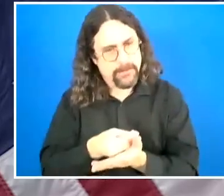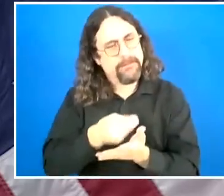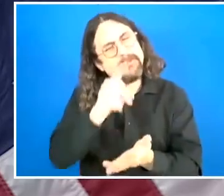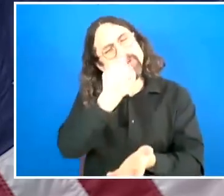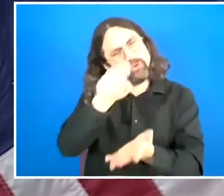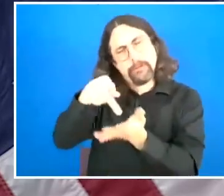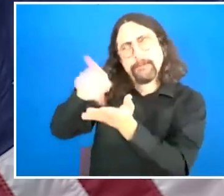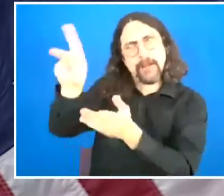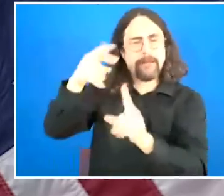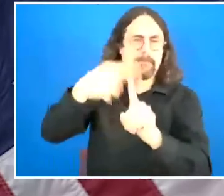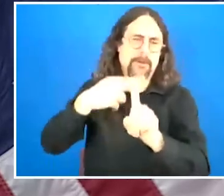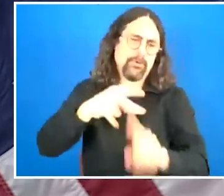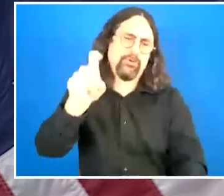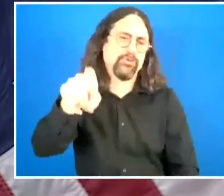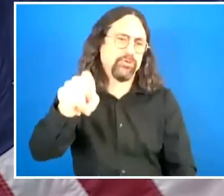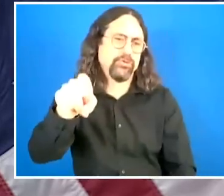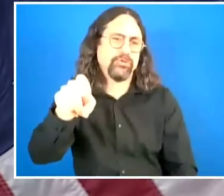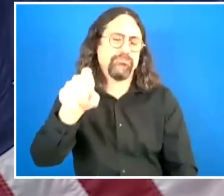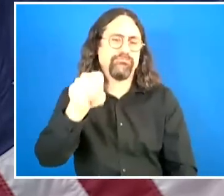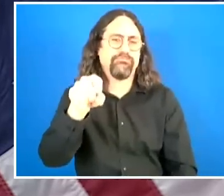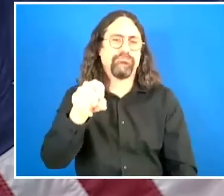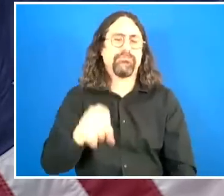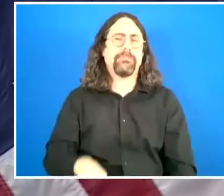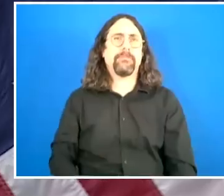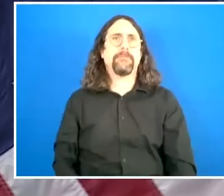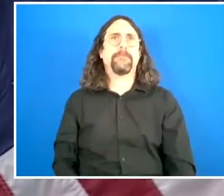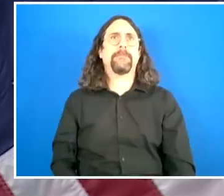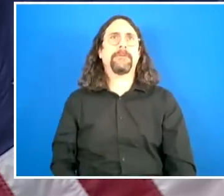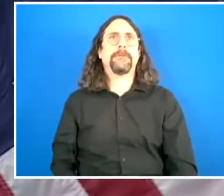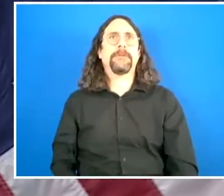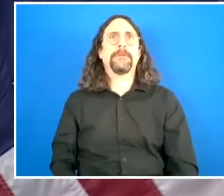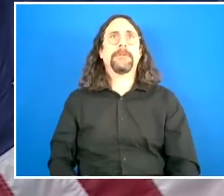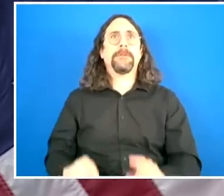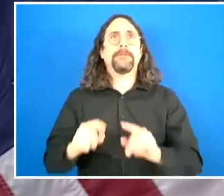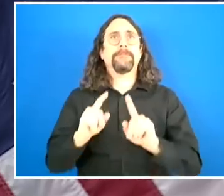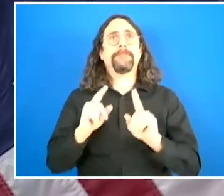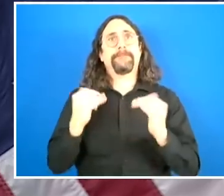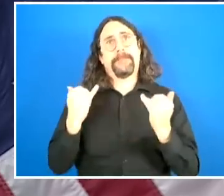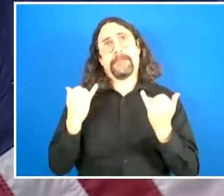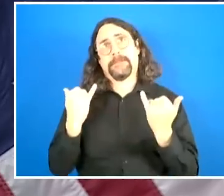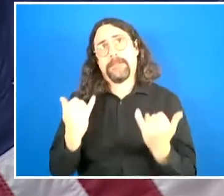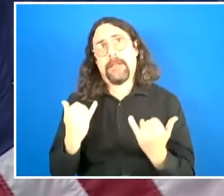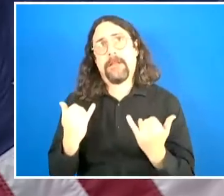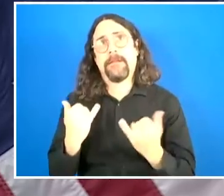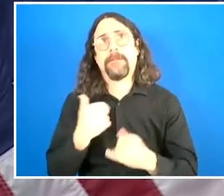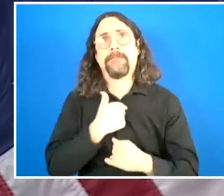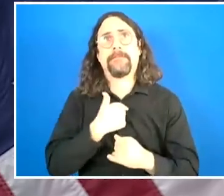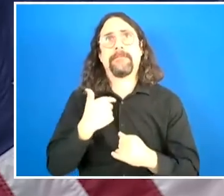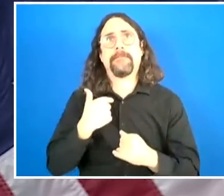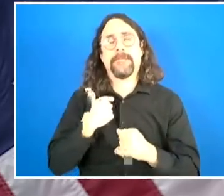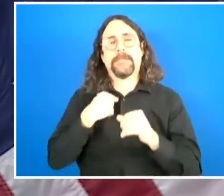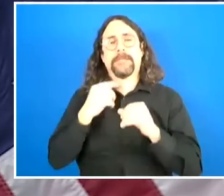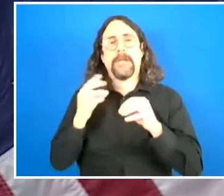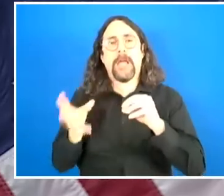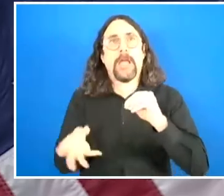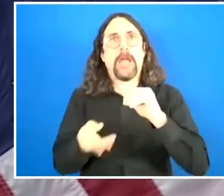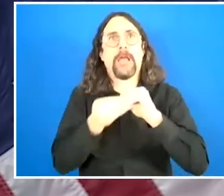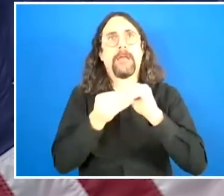SYSTEM AND OF COURSE, TIGTEHNING UP OUR ANTI EVICTION RESUL T MOAKE SURE THAT THEY